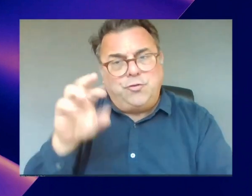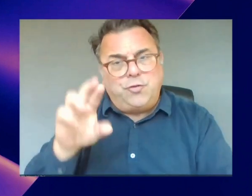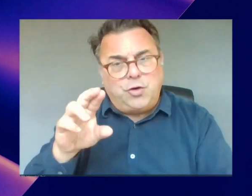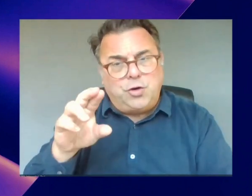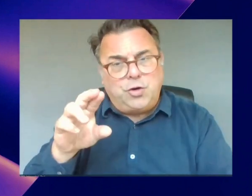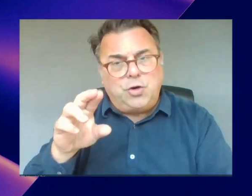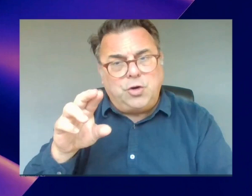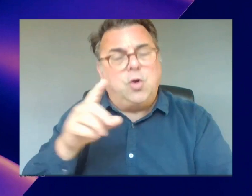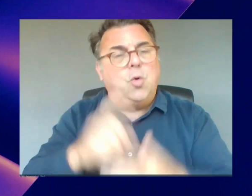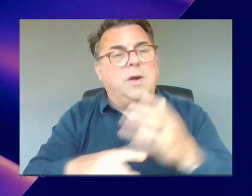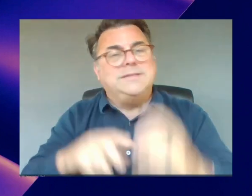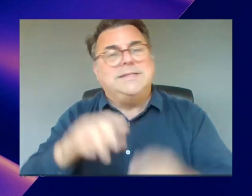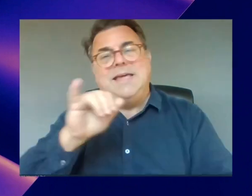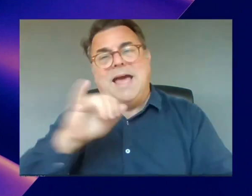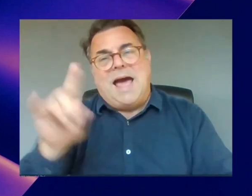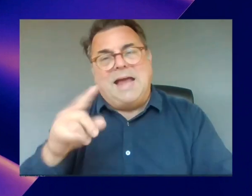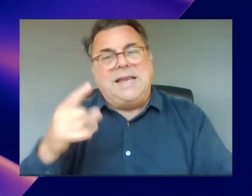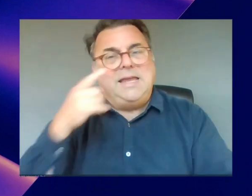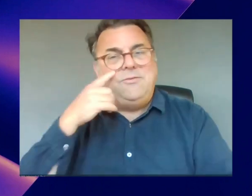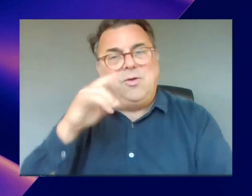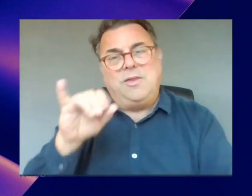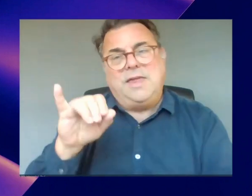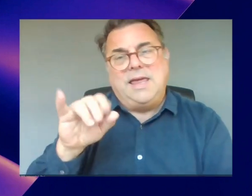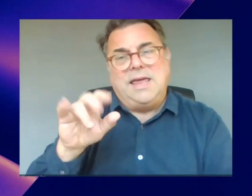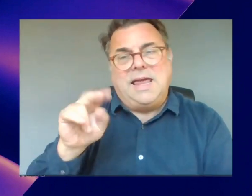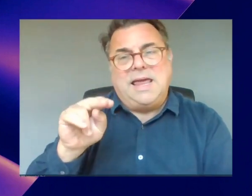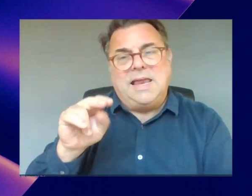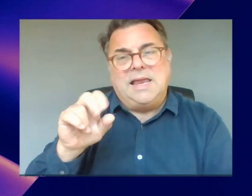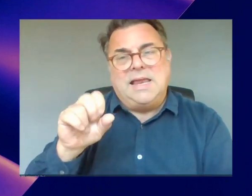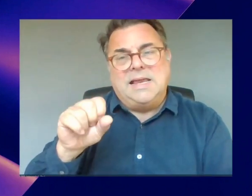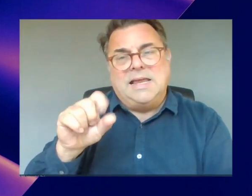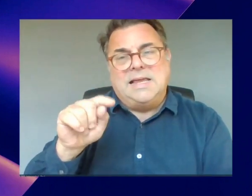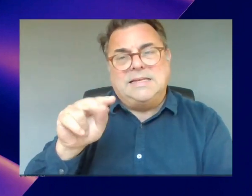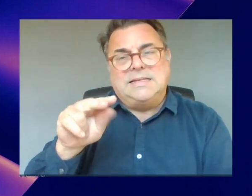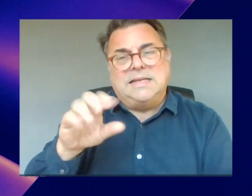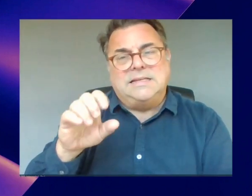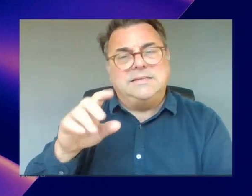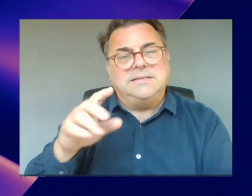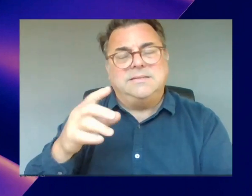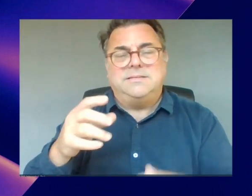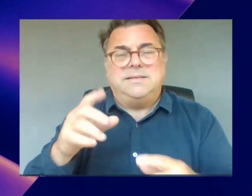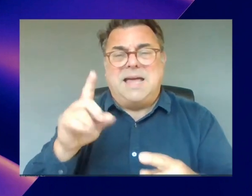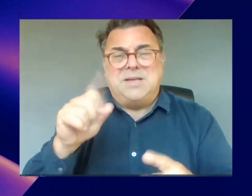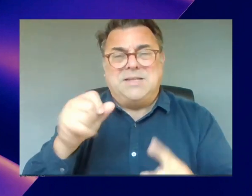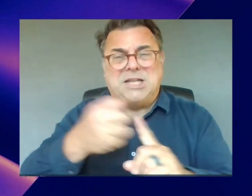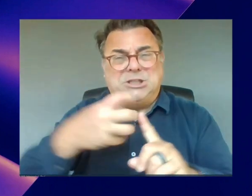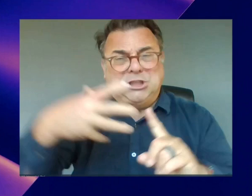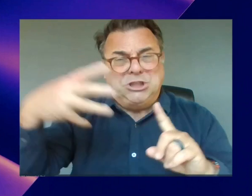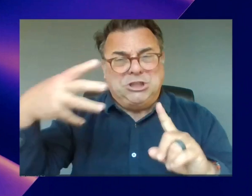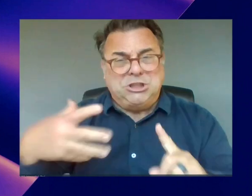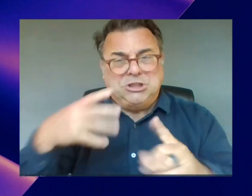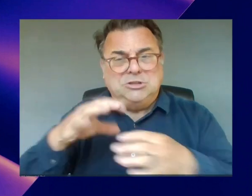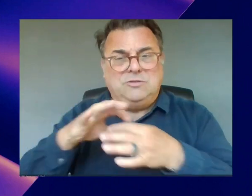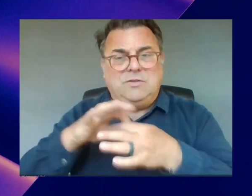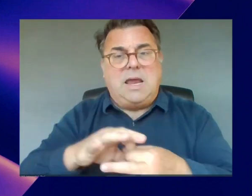And all kind of different pieces of data that I attach to my log lines now. And so, it becomes hard to understand